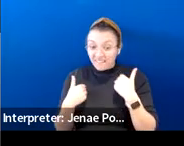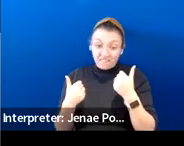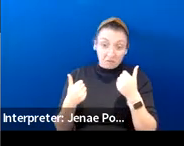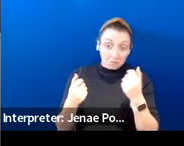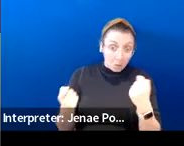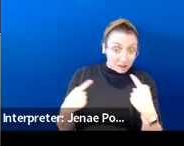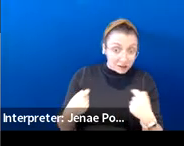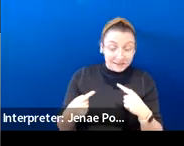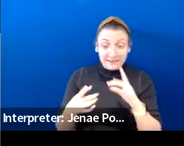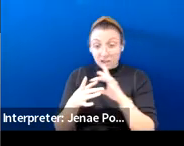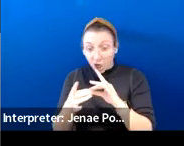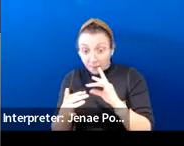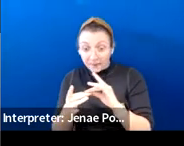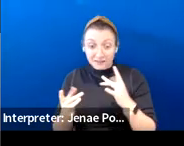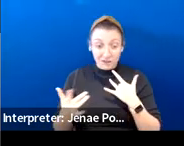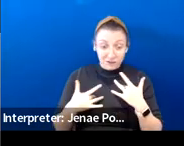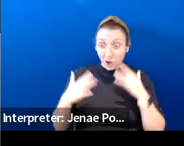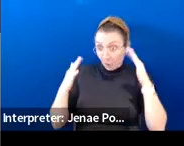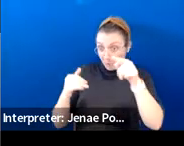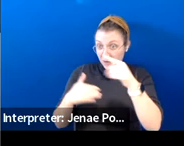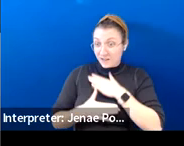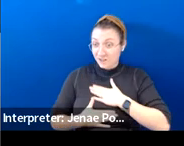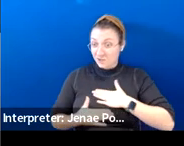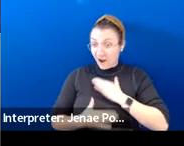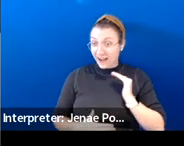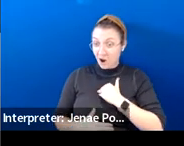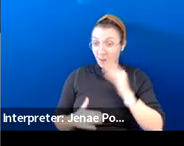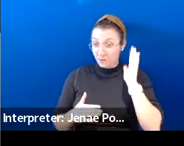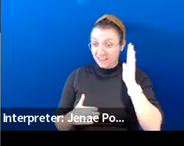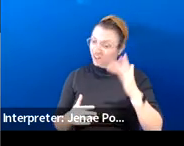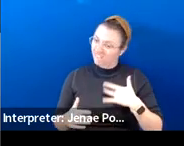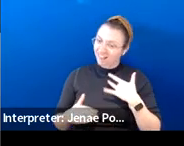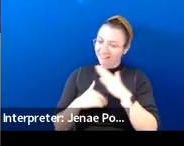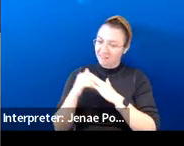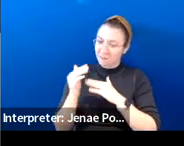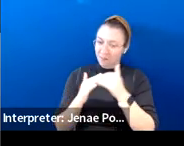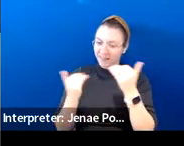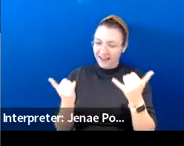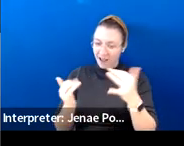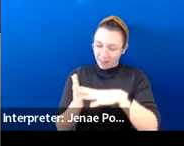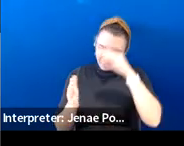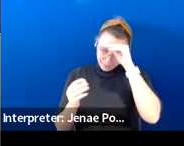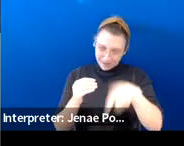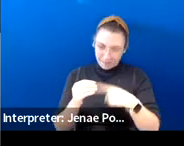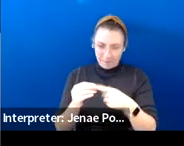I hope you all enjoyed our presentation and feel comfortable now learning about the MSW Internet services